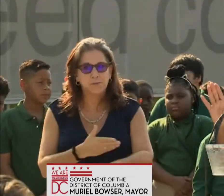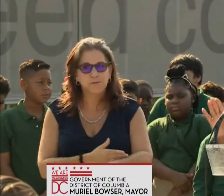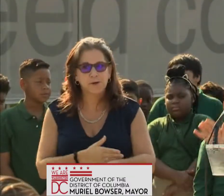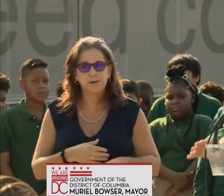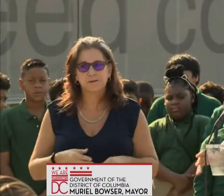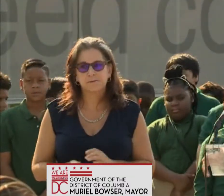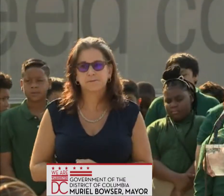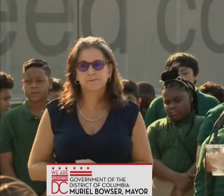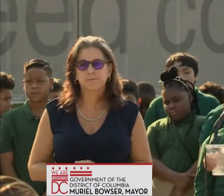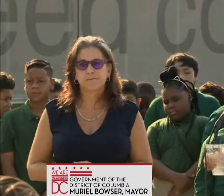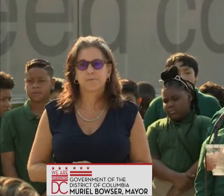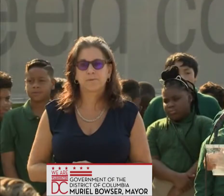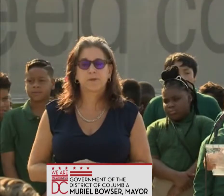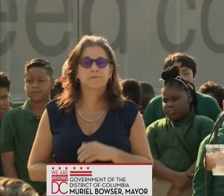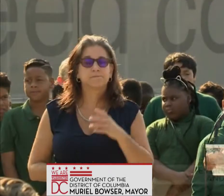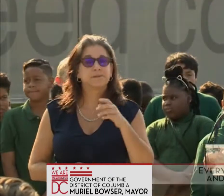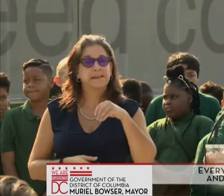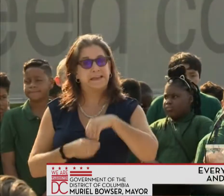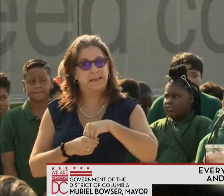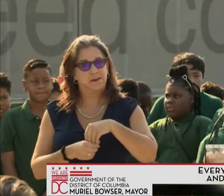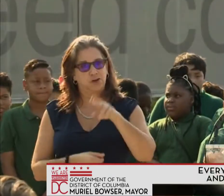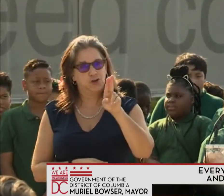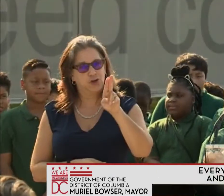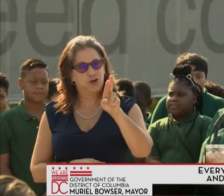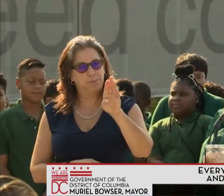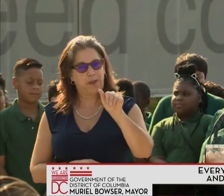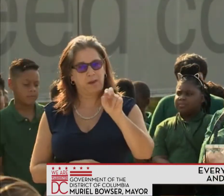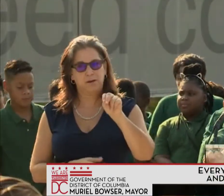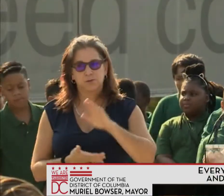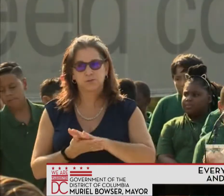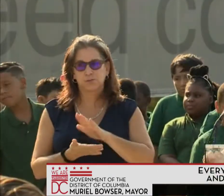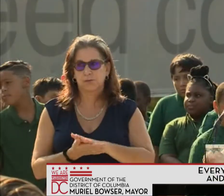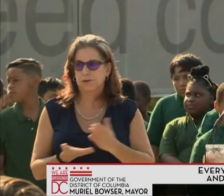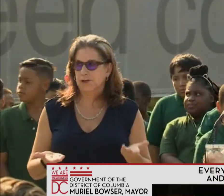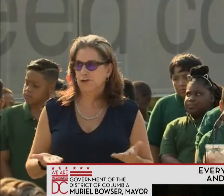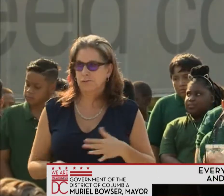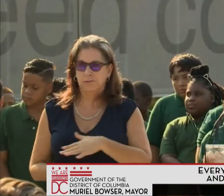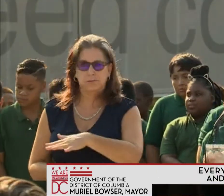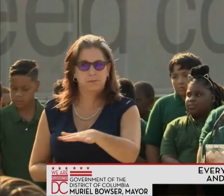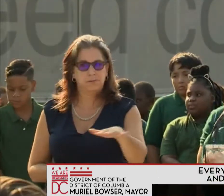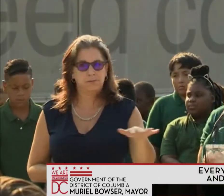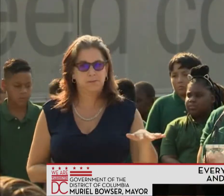in the United States this is remarkable progress and we have seen in our school